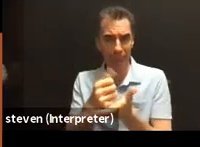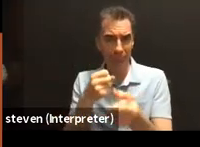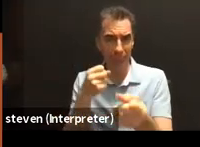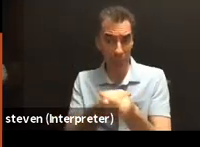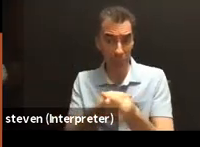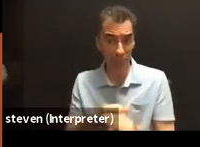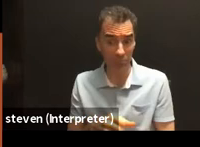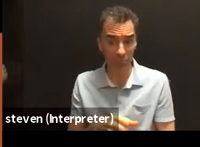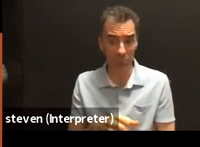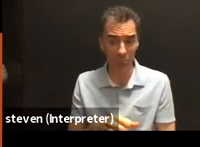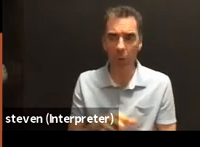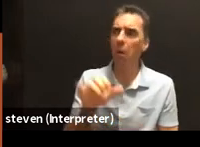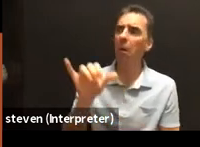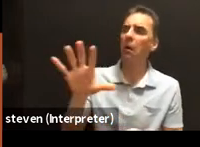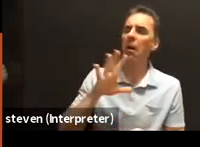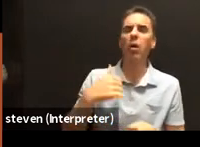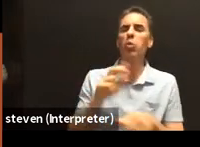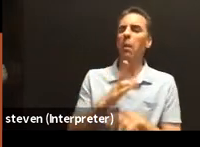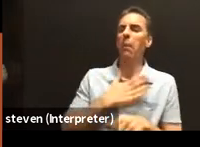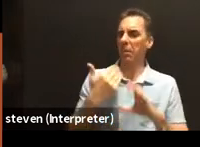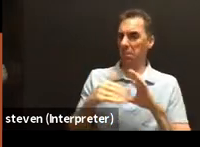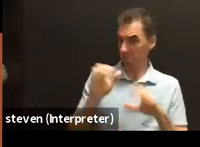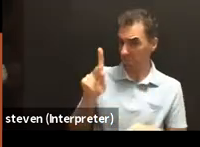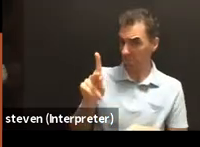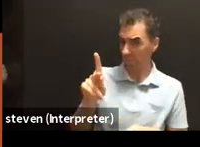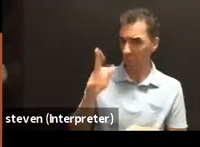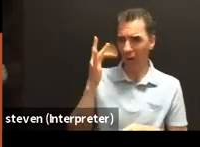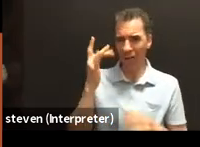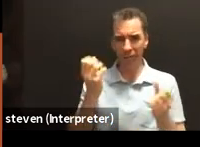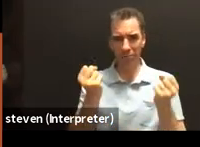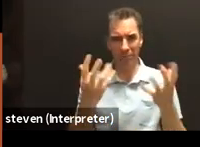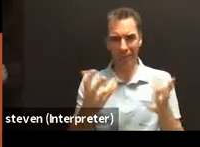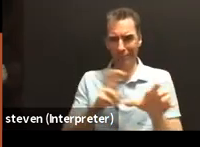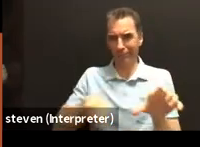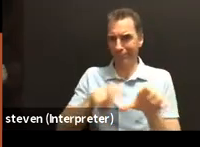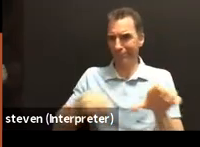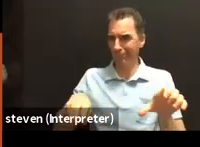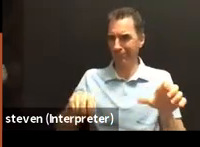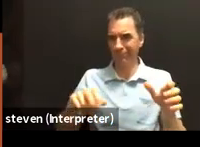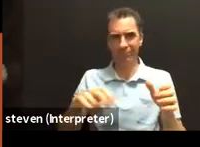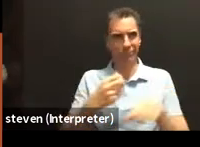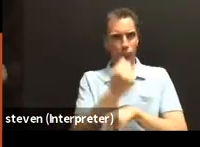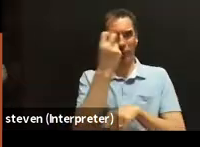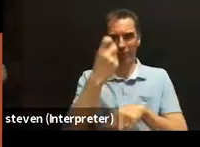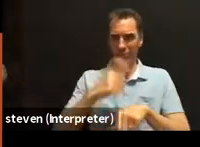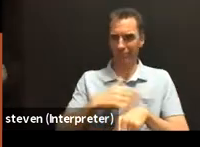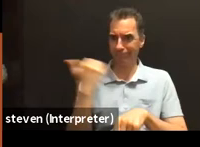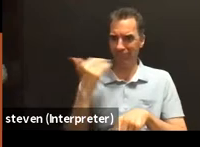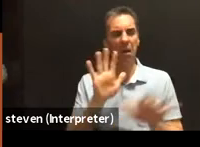Natalie Chavez: Will do Maria will email it with my email because people are already logging off because it's already it serves 12 maria.rodriguez: Oh, I'll send it to you and then you can forward it